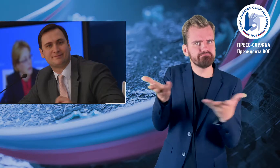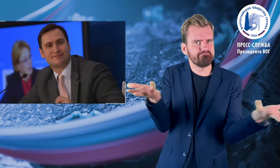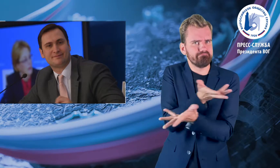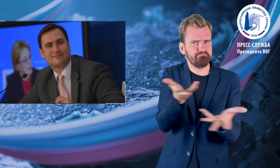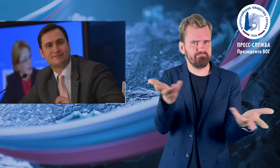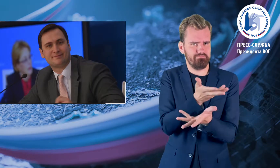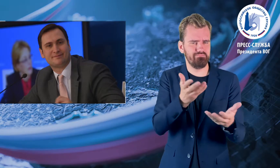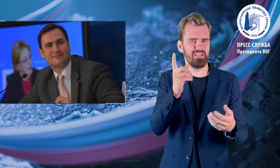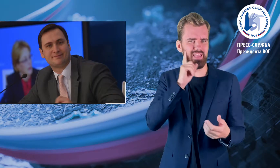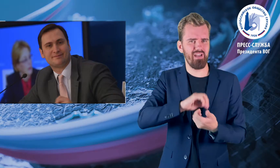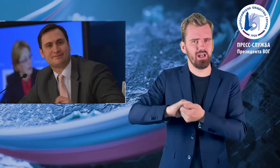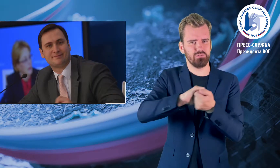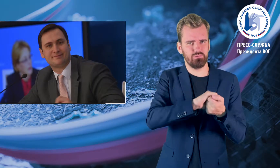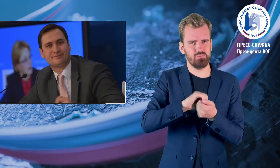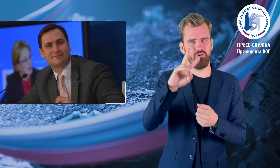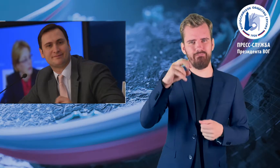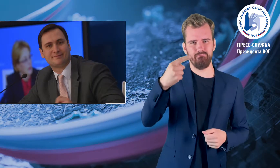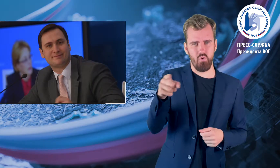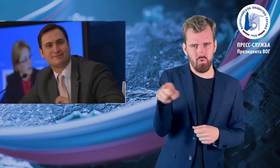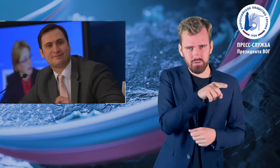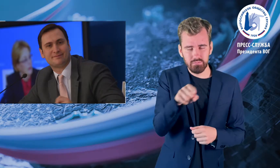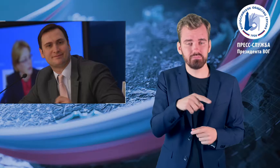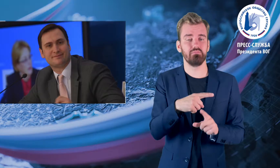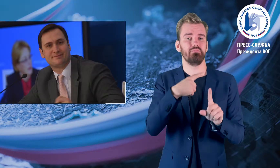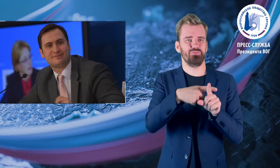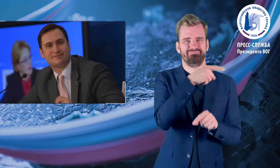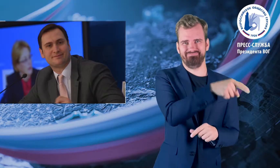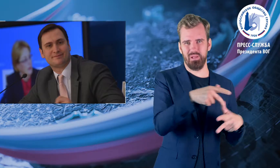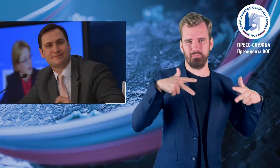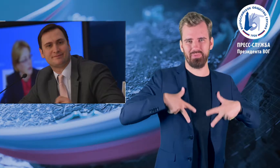the All-Russian Society of the Deaf (VOG) and